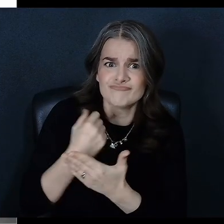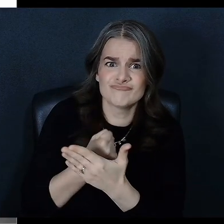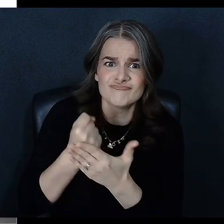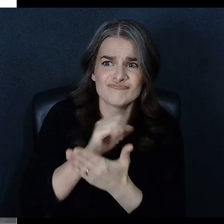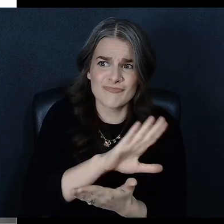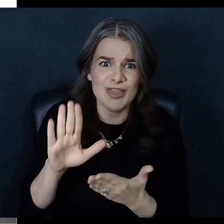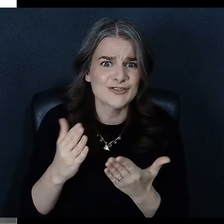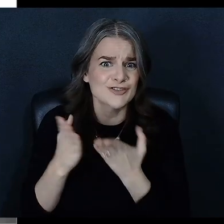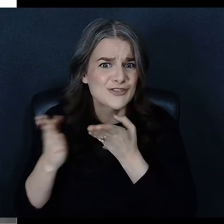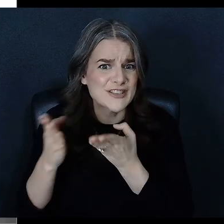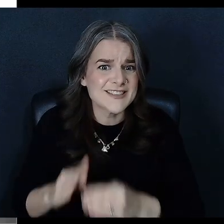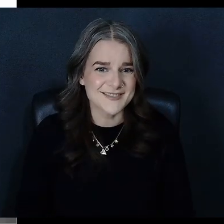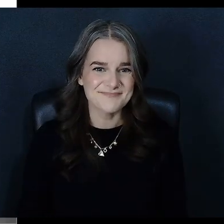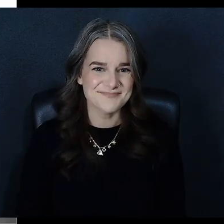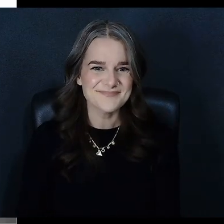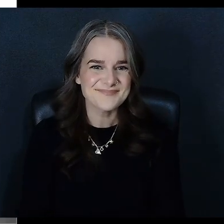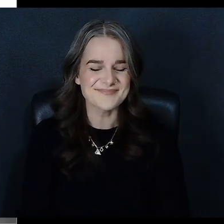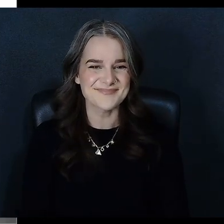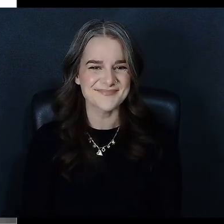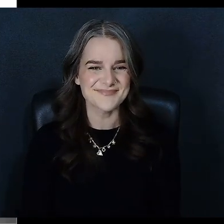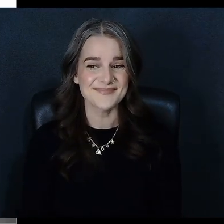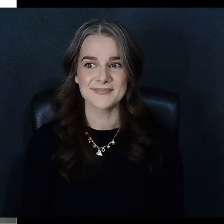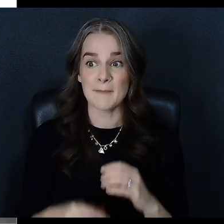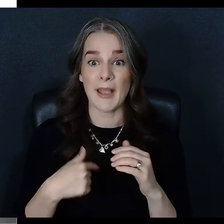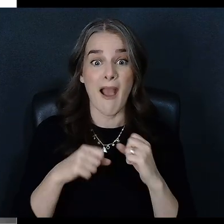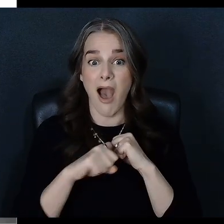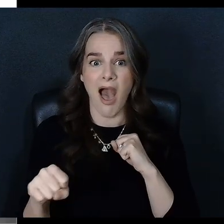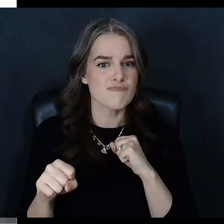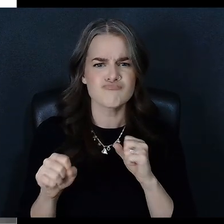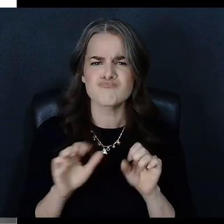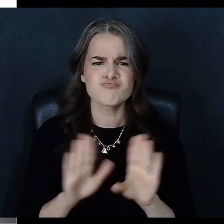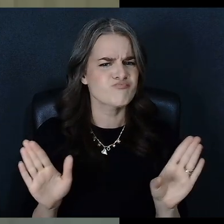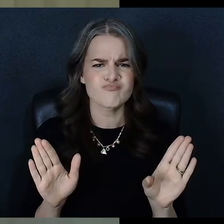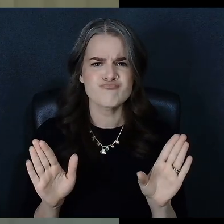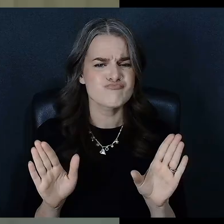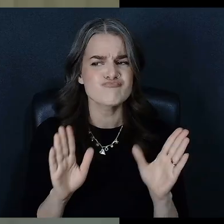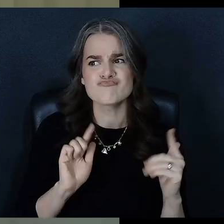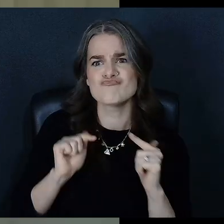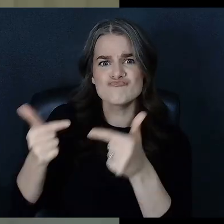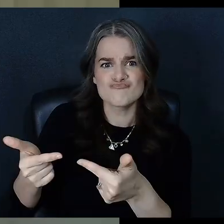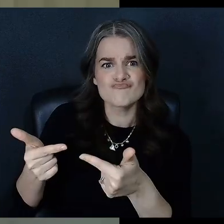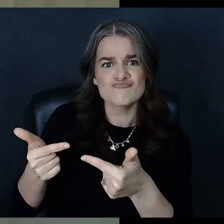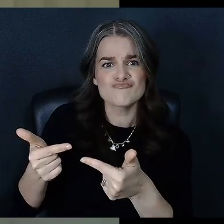OK, so without further ado, I'm going to hand it over to Mike Marotta, who is our guest speaker for today.